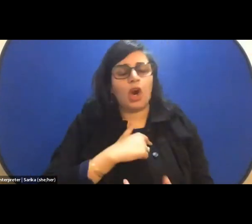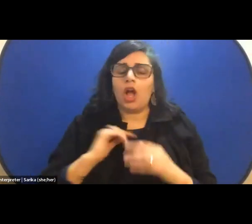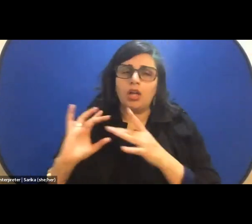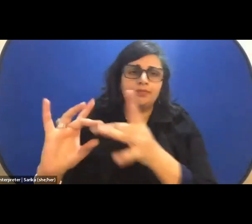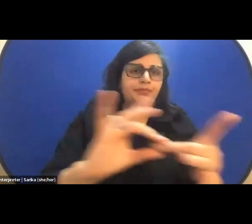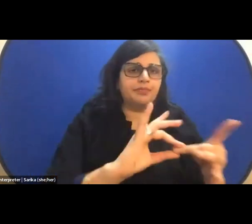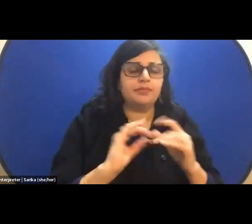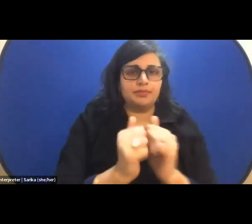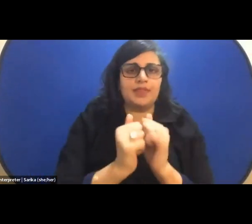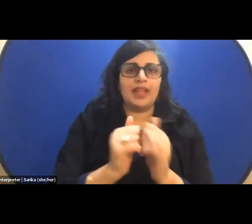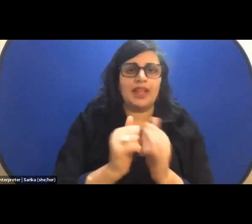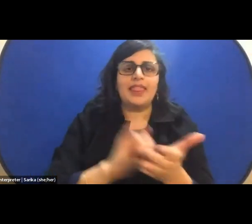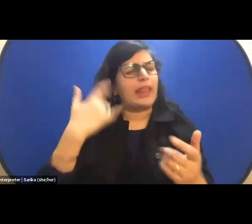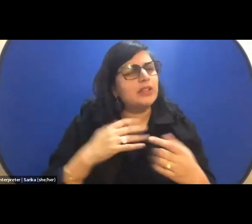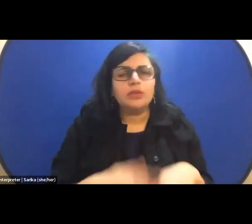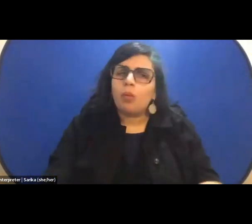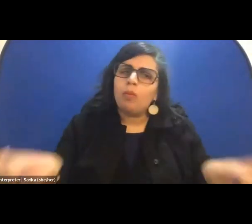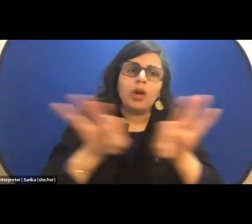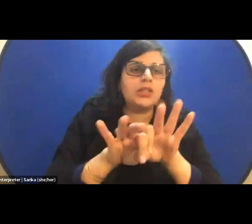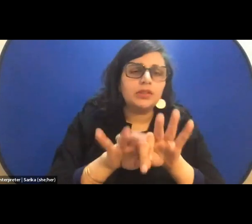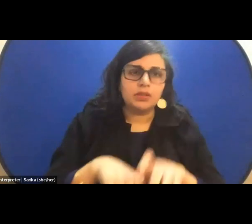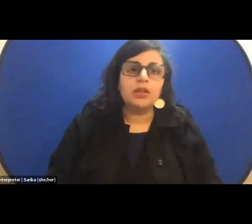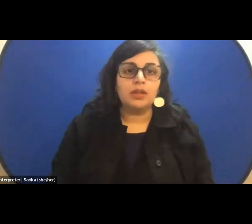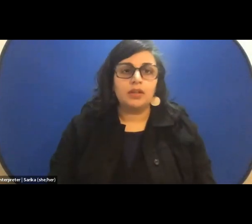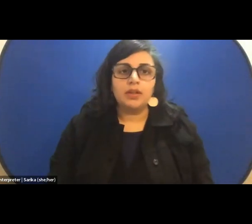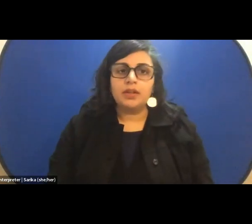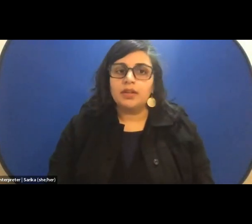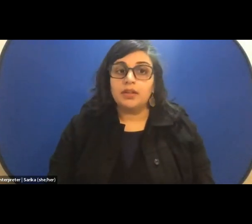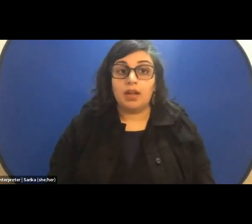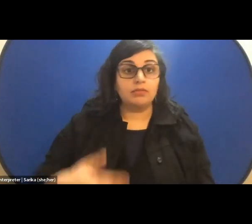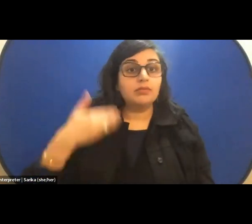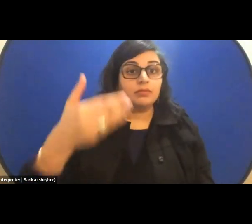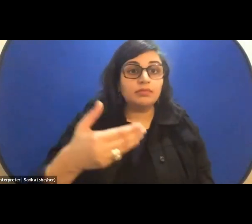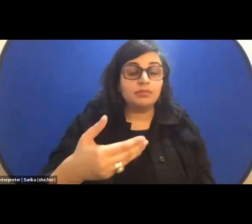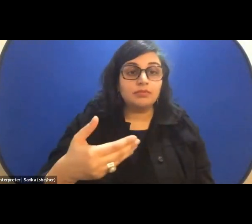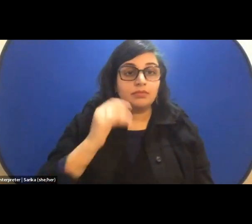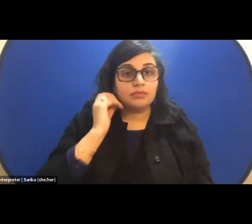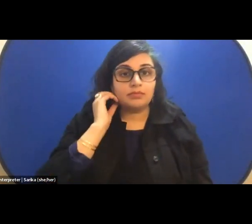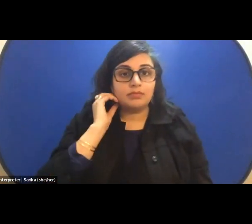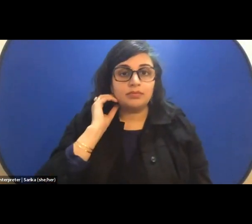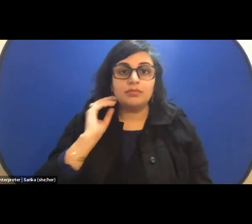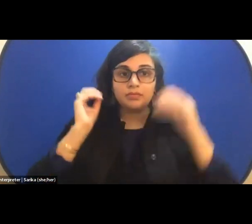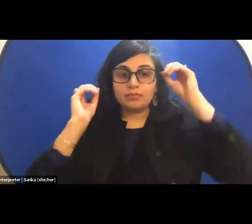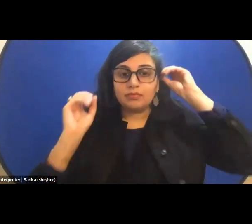Something that makes you happy, something that makes you feel good. We're all in this together. This is why